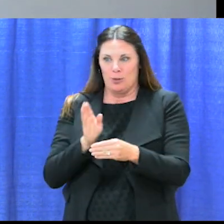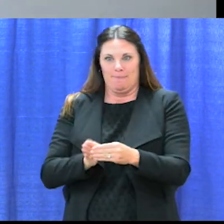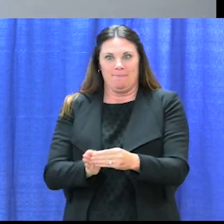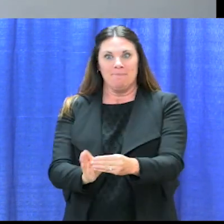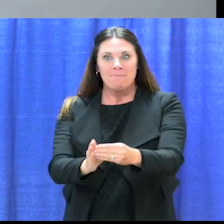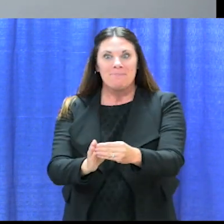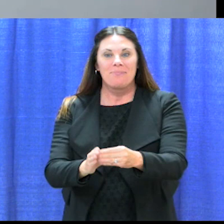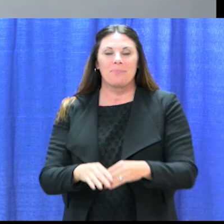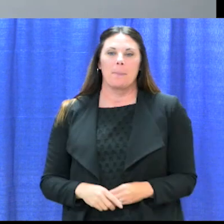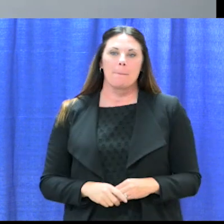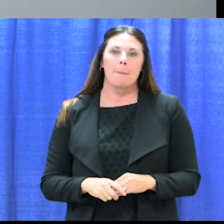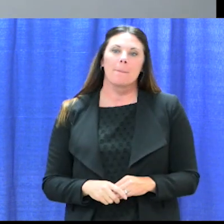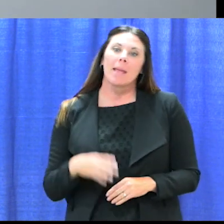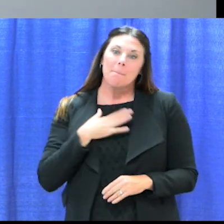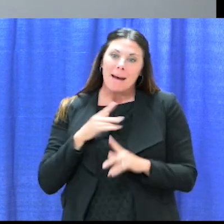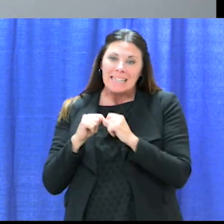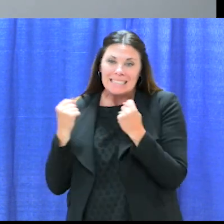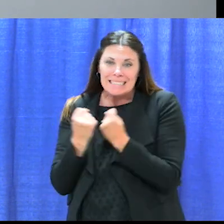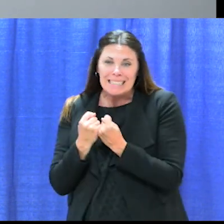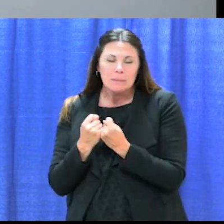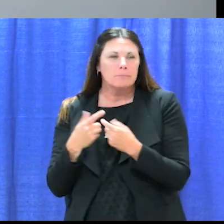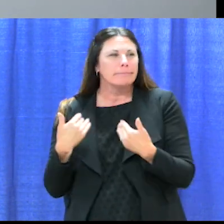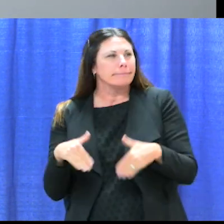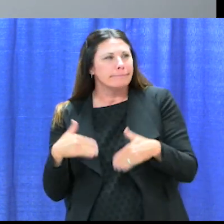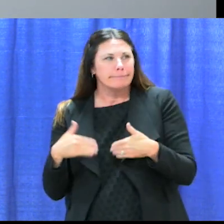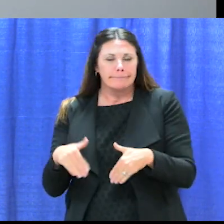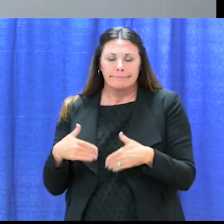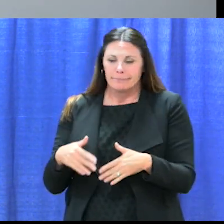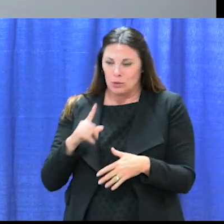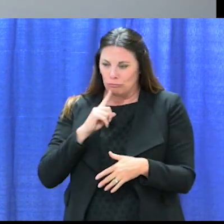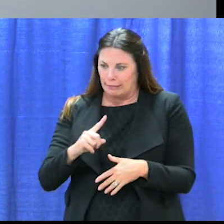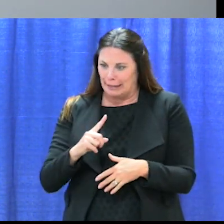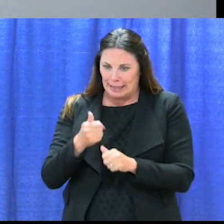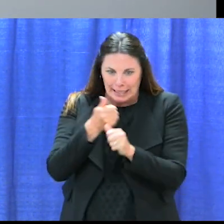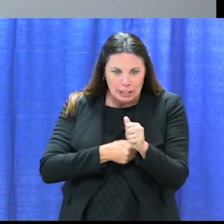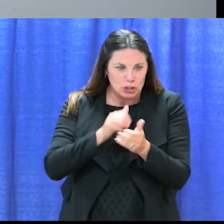I will say my team has been working hand in hand with each and every school district.